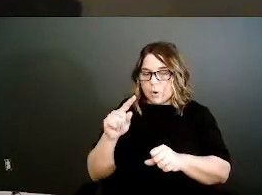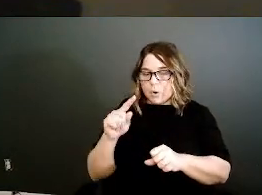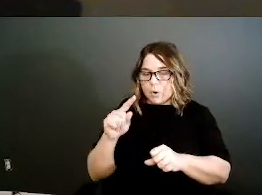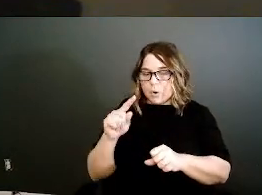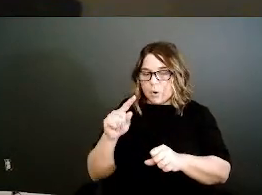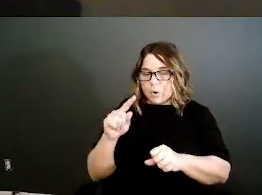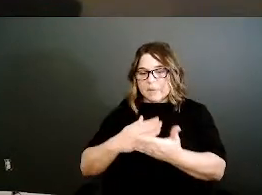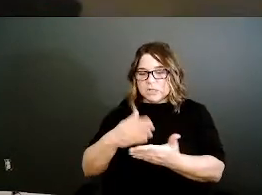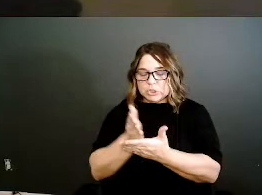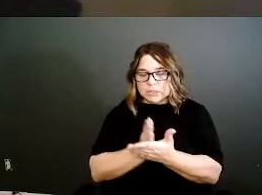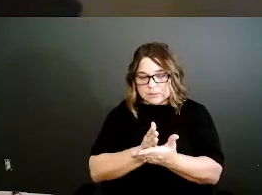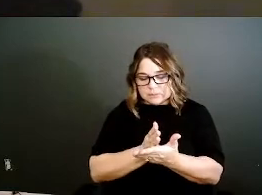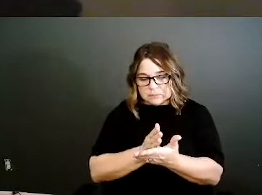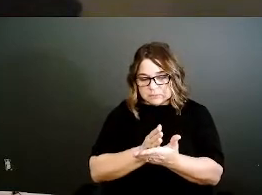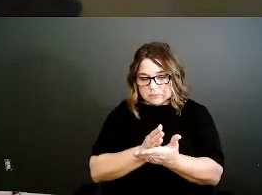SOMEBODY'S THUNDER ON